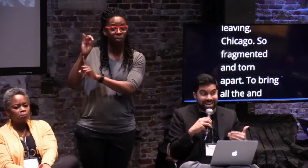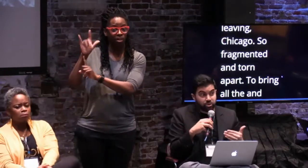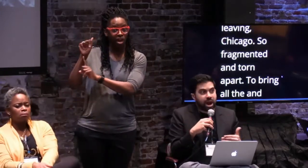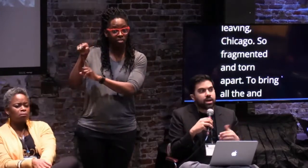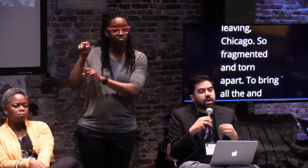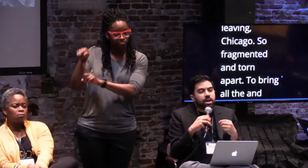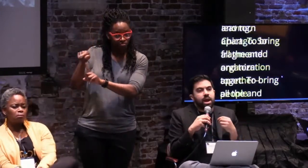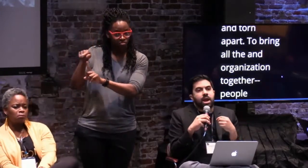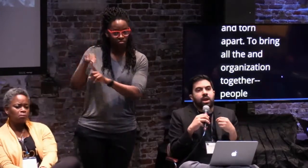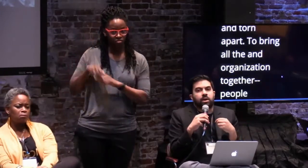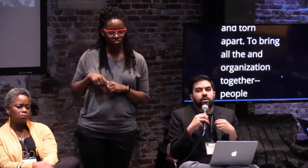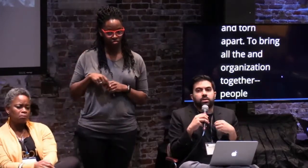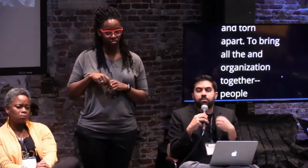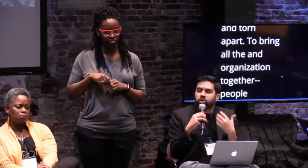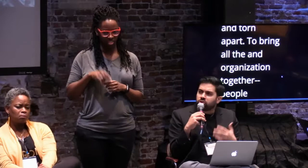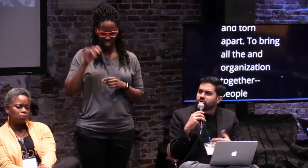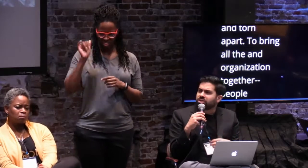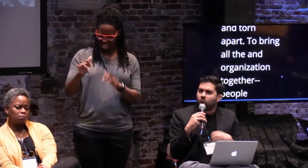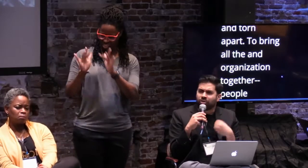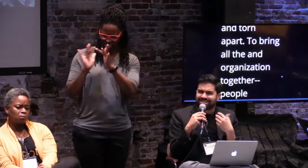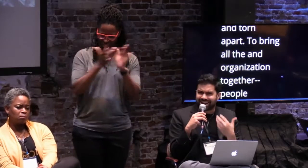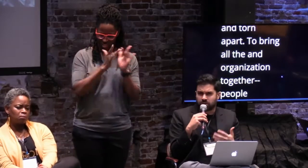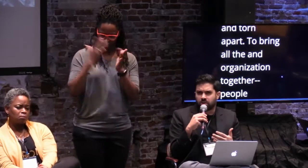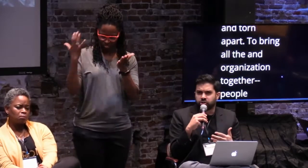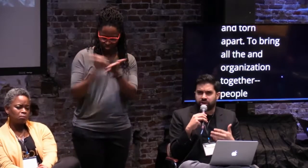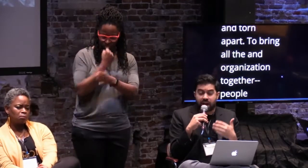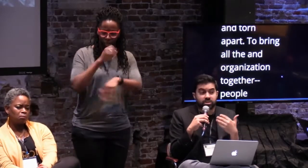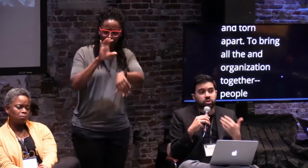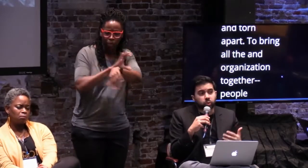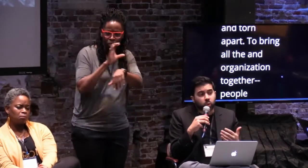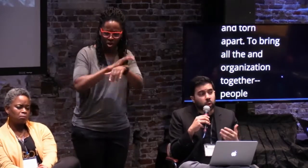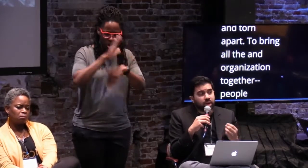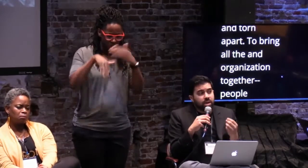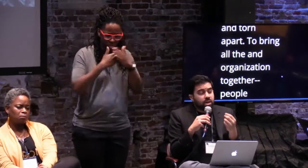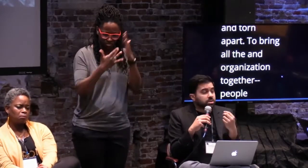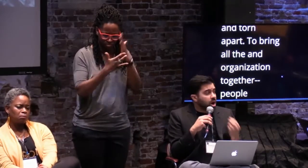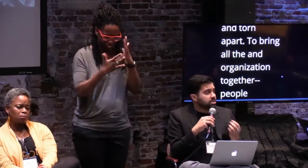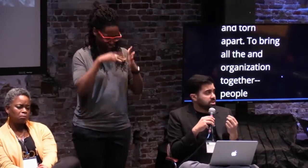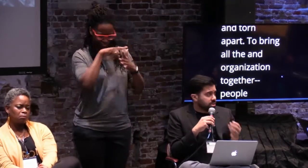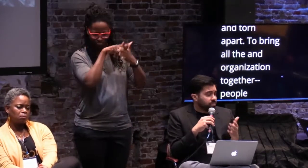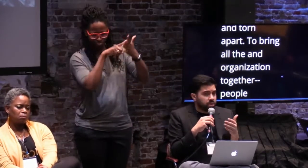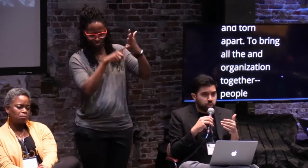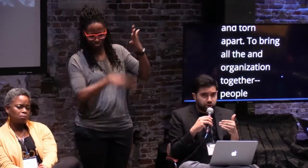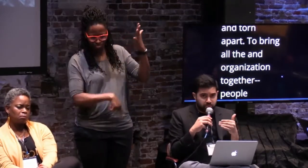the internet, and computers, and all this technology as a tool, is honestly something we should